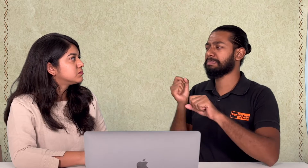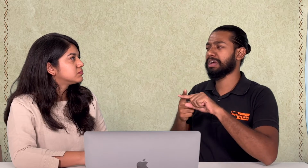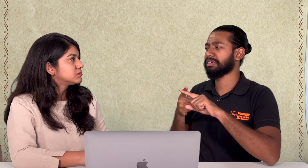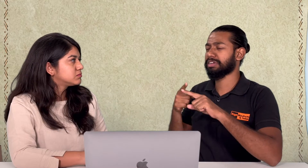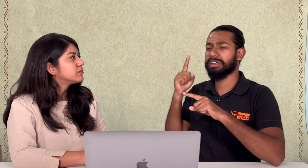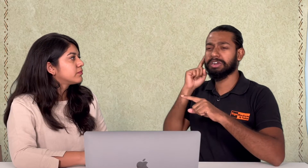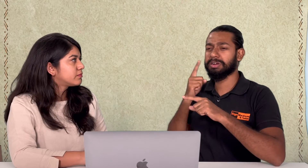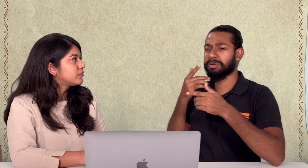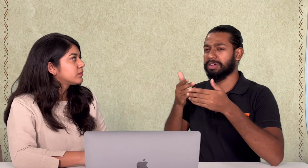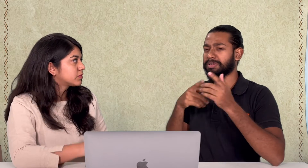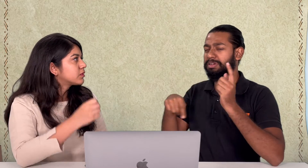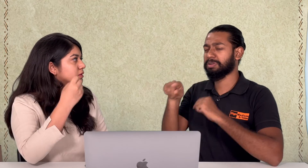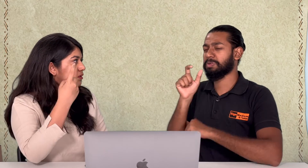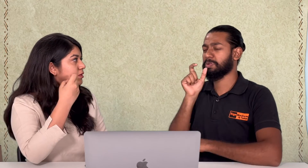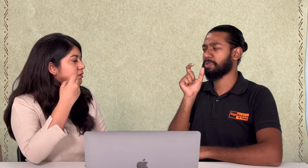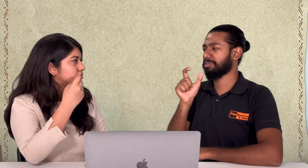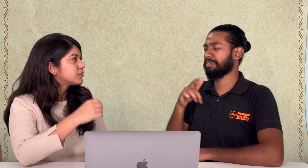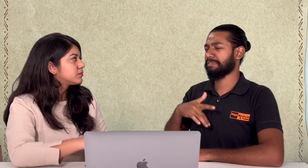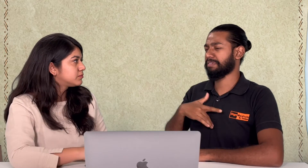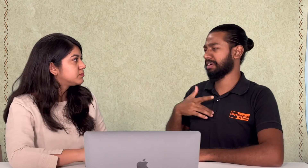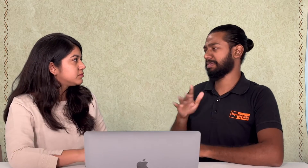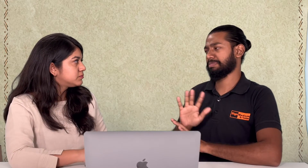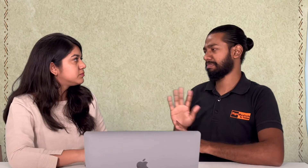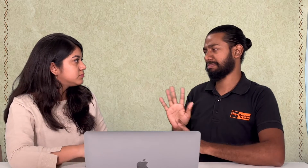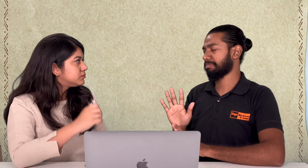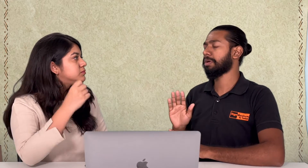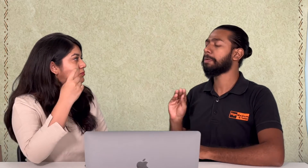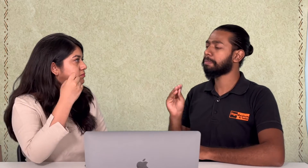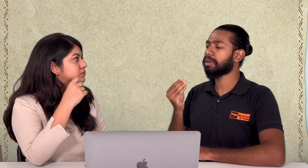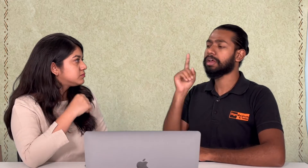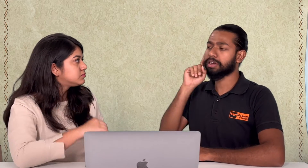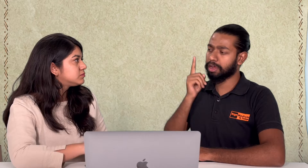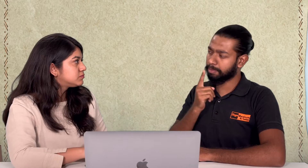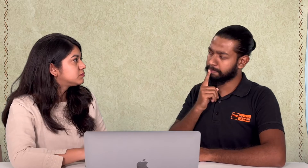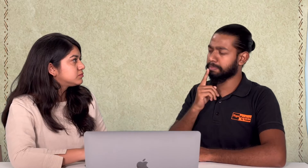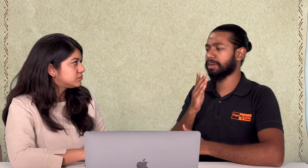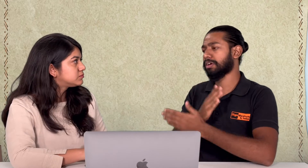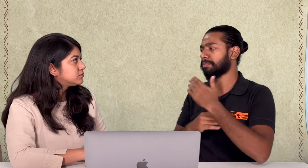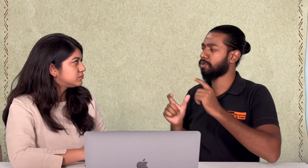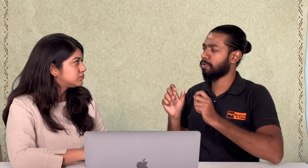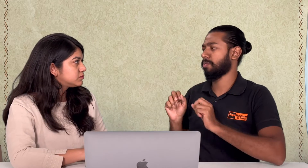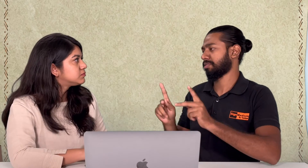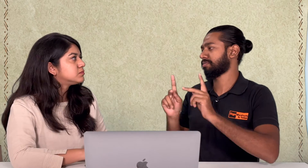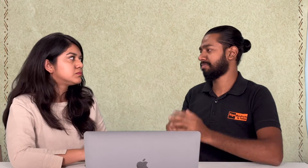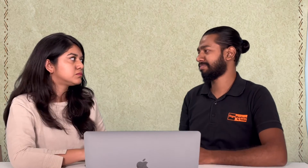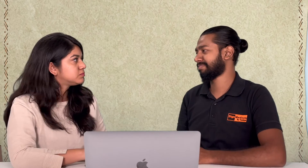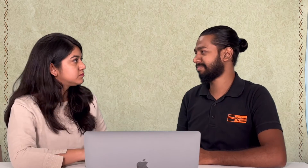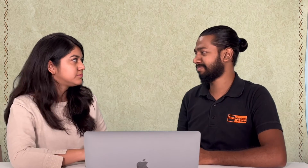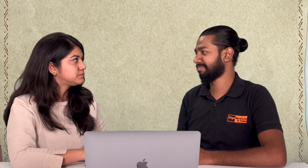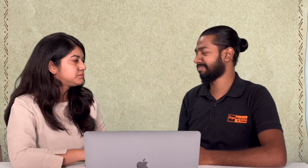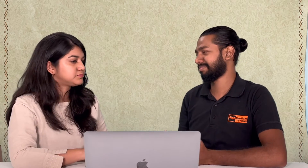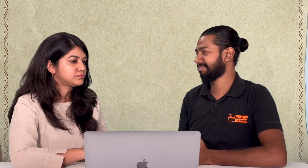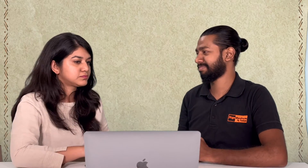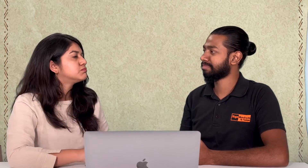It does not feel good to use Deaf and disabled both are okay.